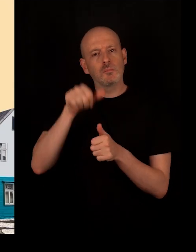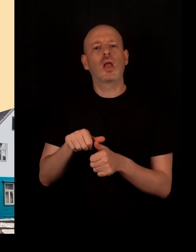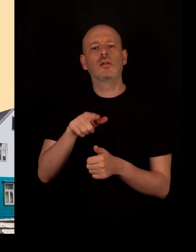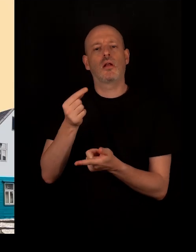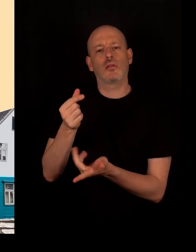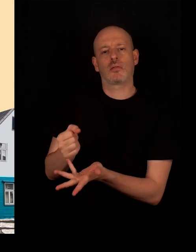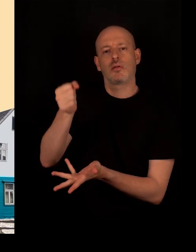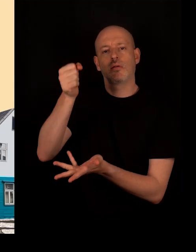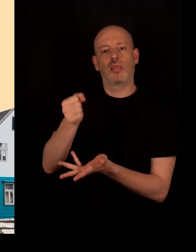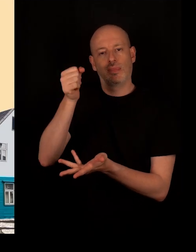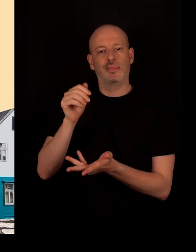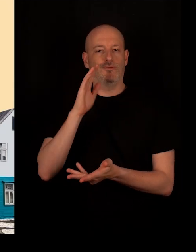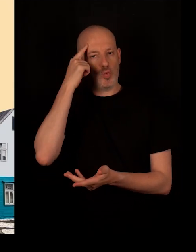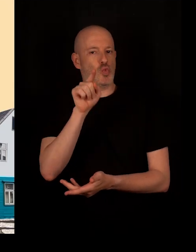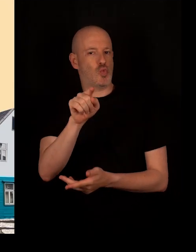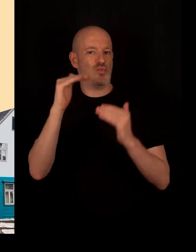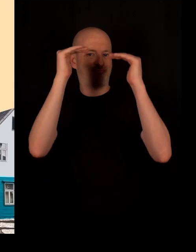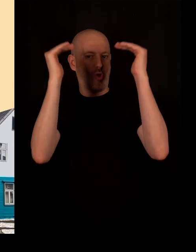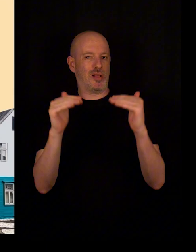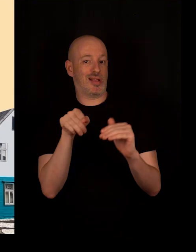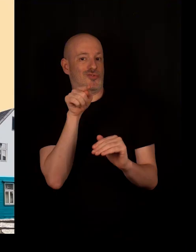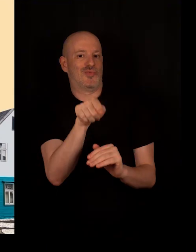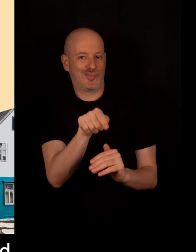for the grant that you for your legal entity,